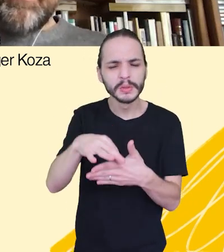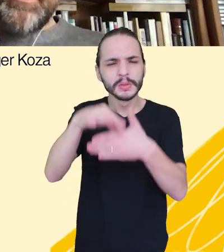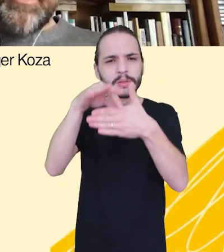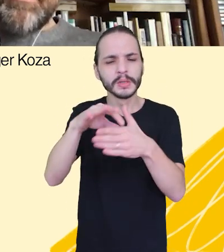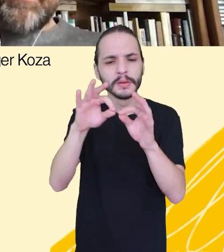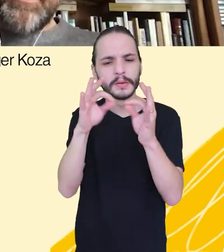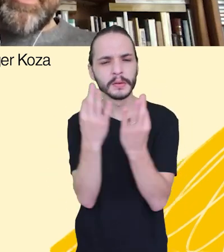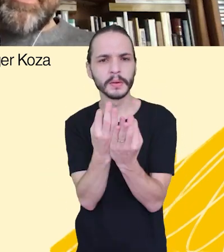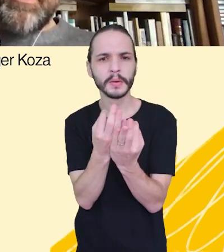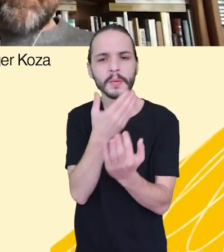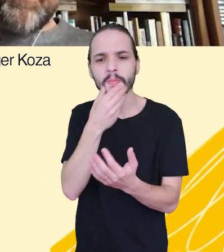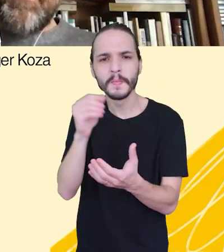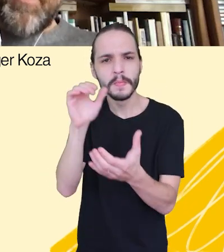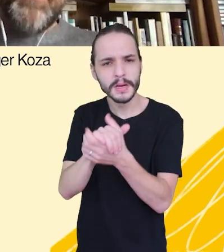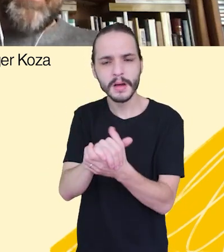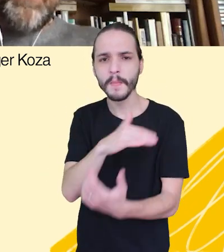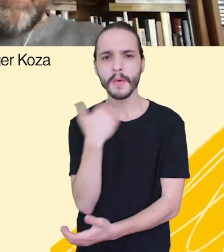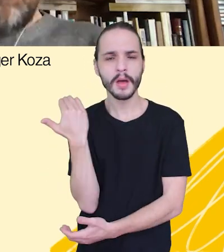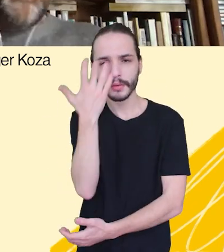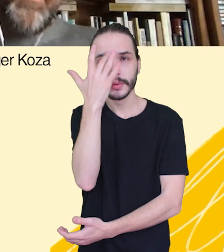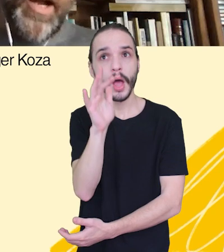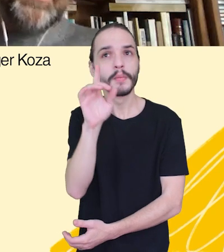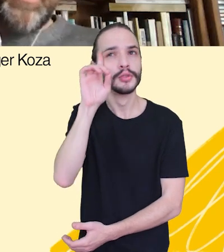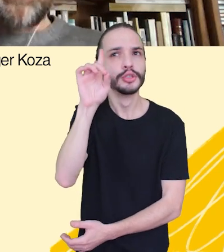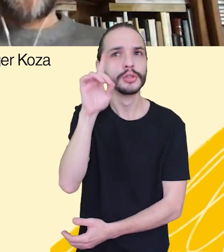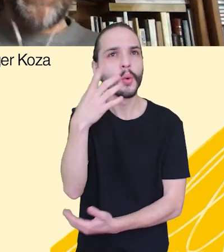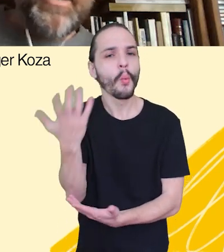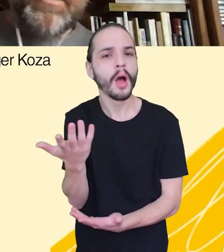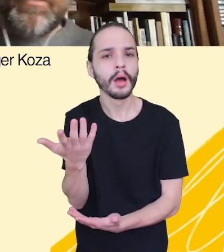the father of the family or the husband has died.